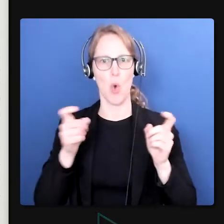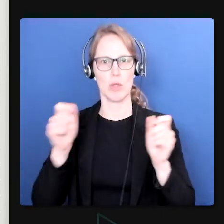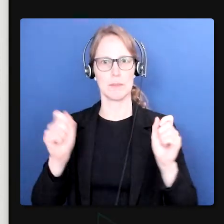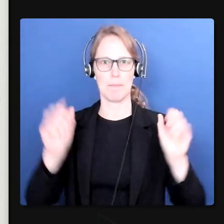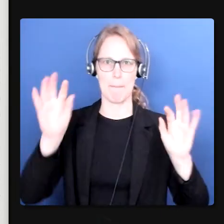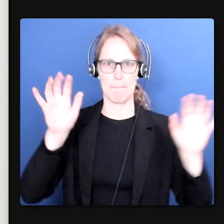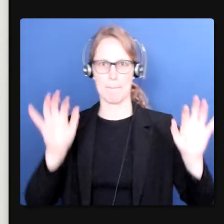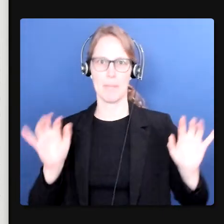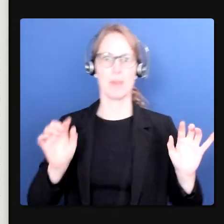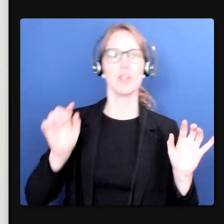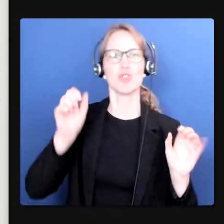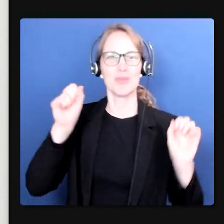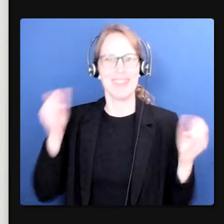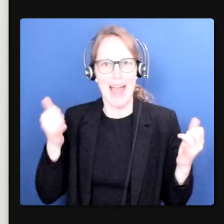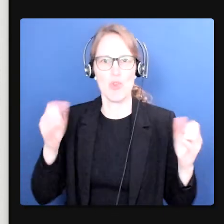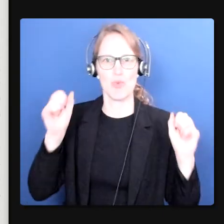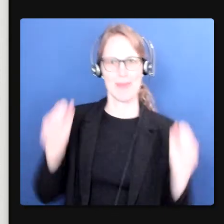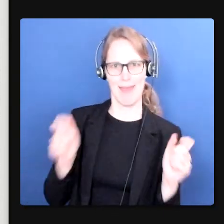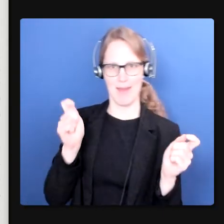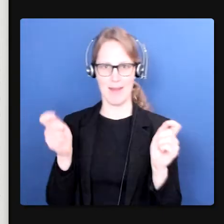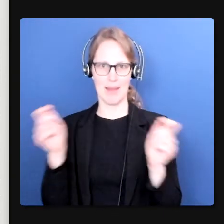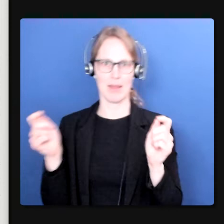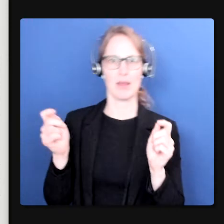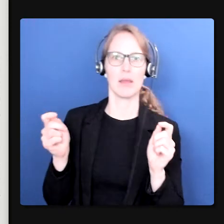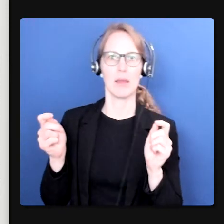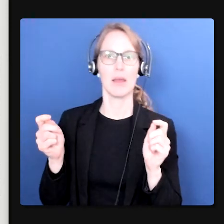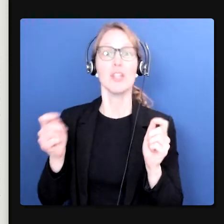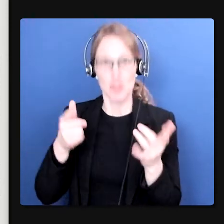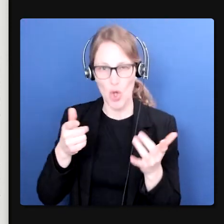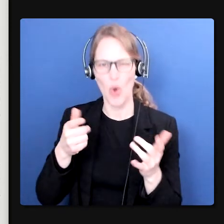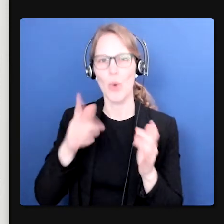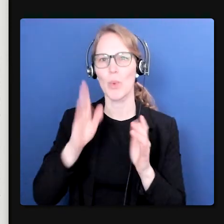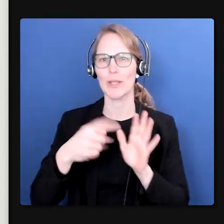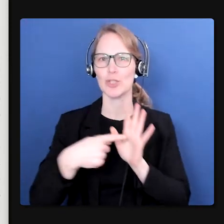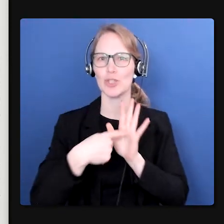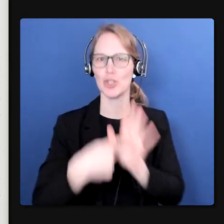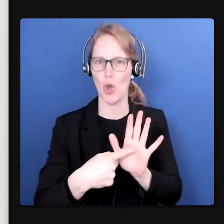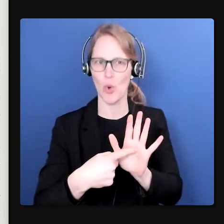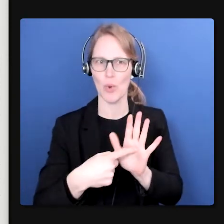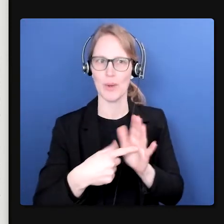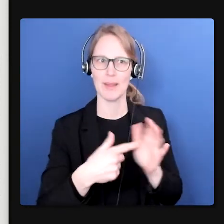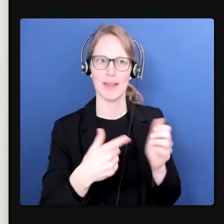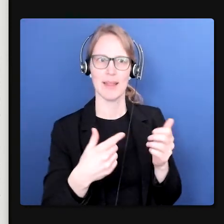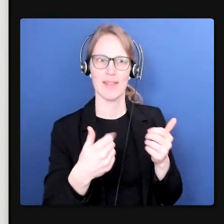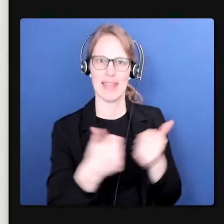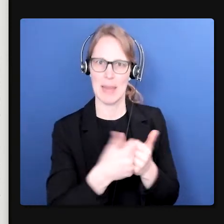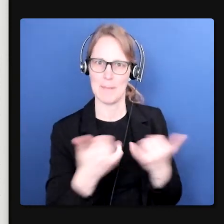allowing us to navigate the pop-up menu that occurs. Let's load up a saved game now,